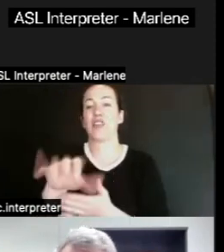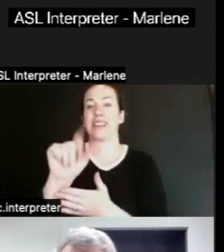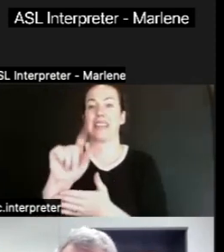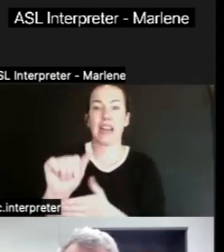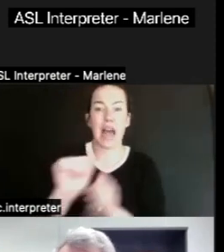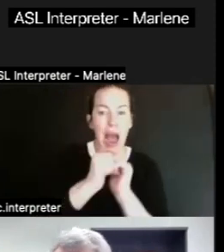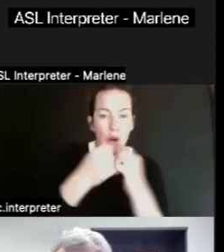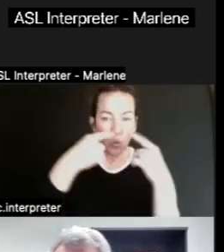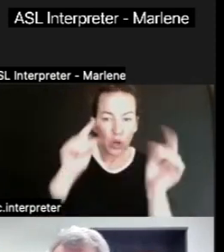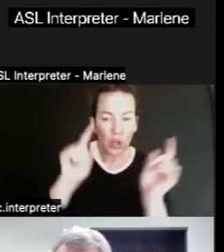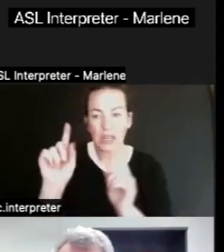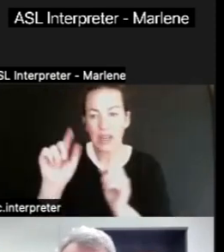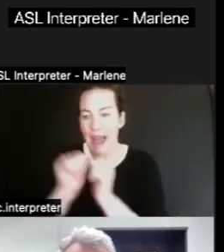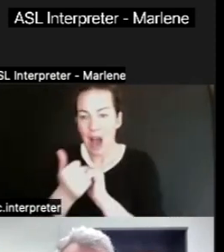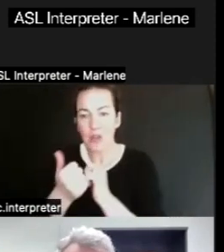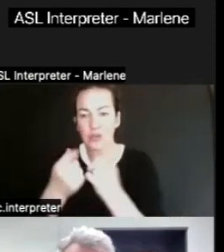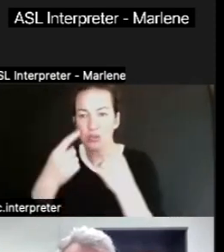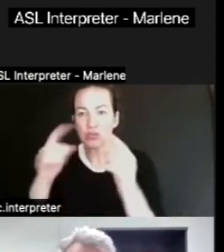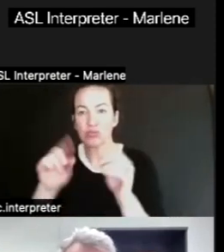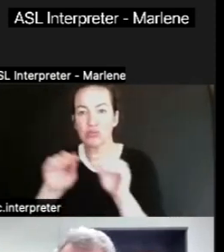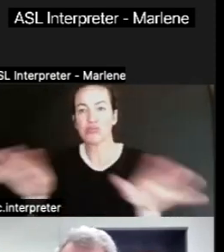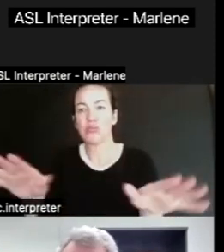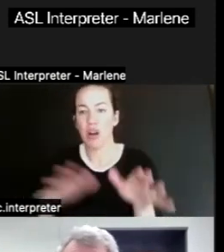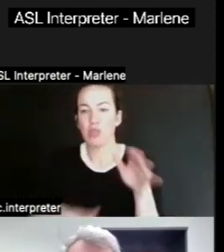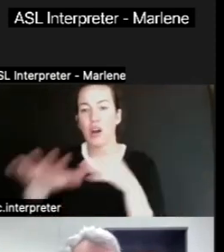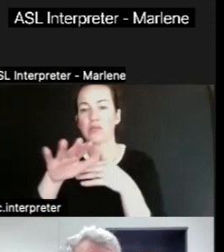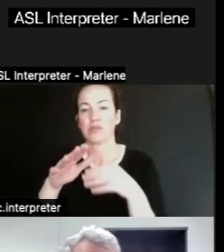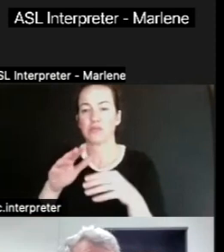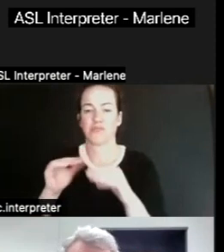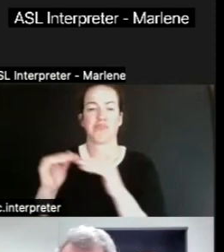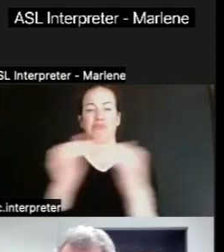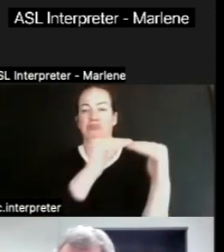we make it work across the board and equitably, right. So Geoff, I'd love to have conversations